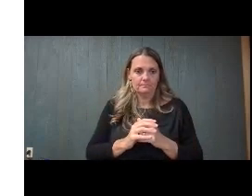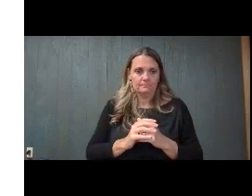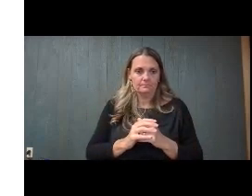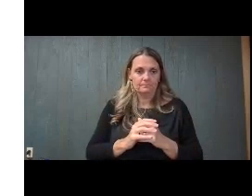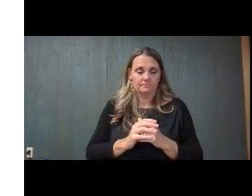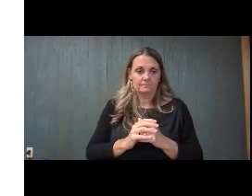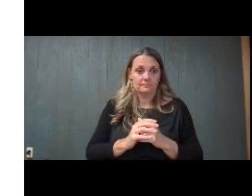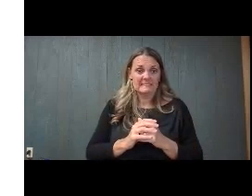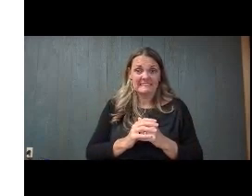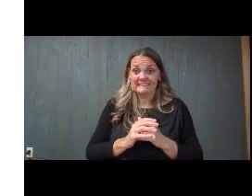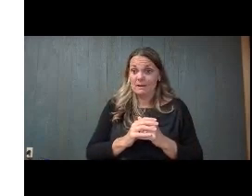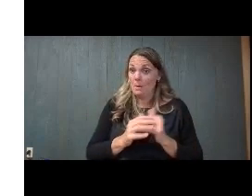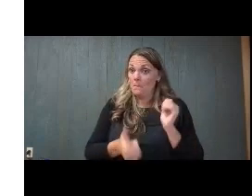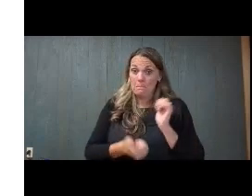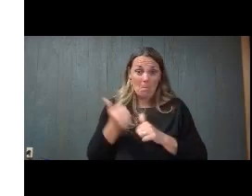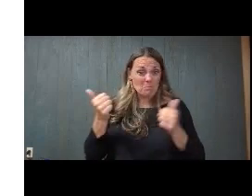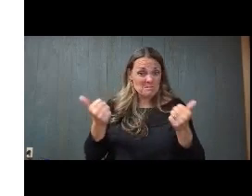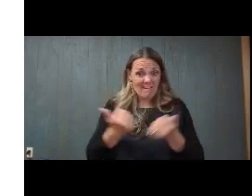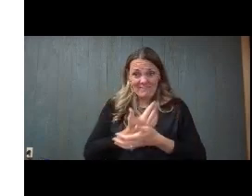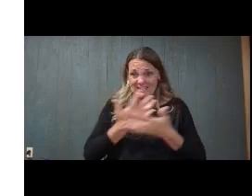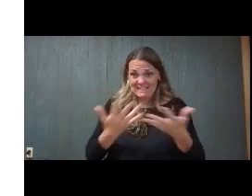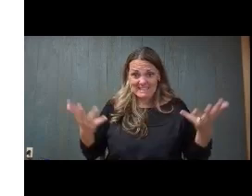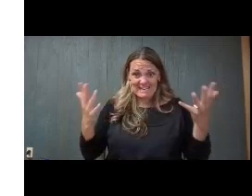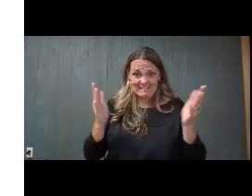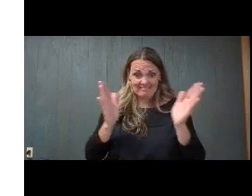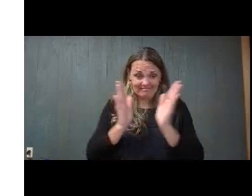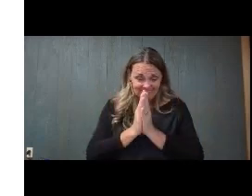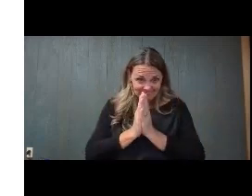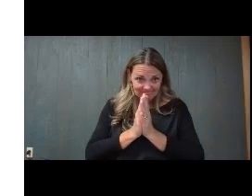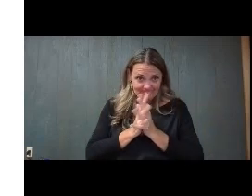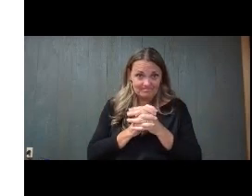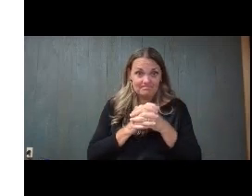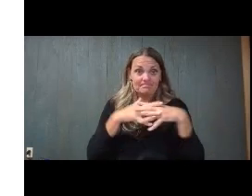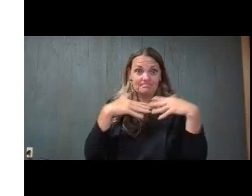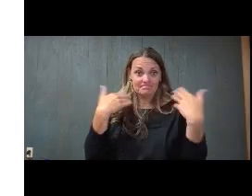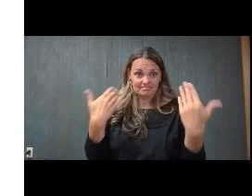We've covered mostly everything. What's next.